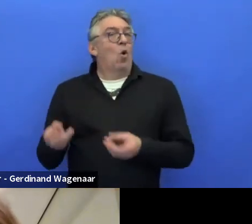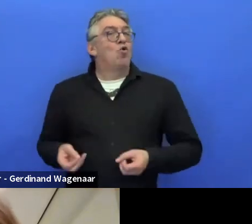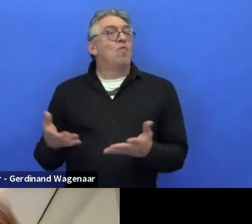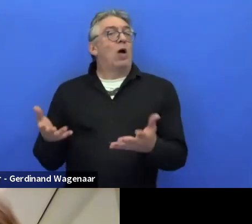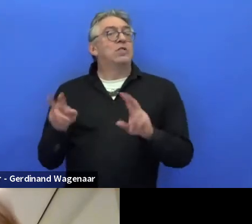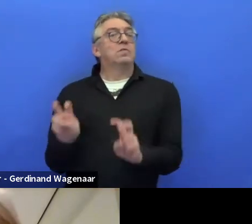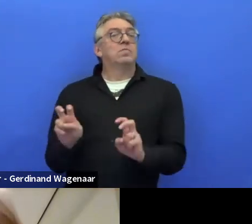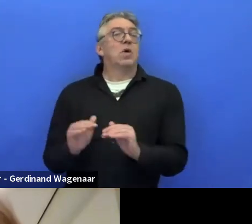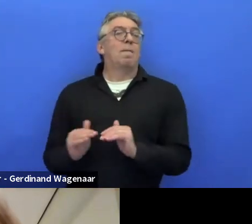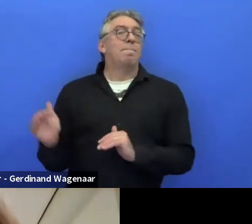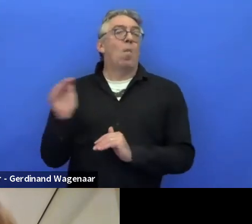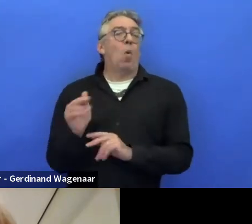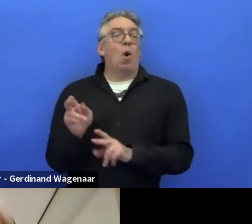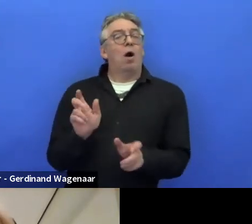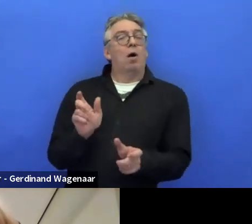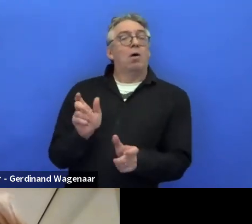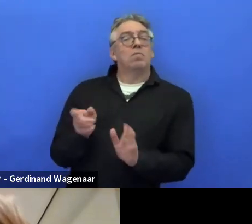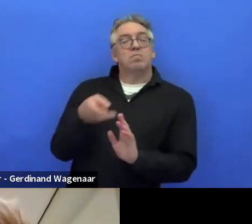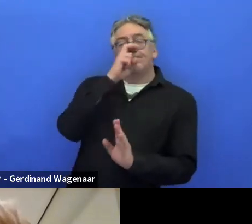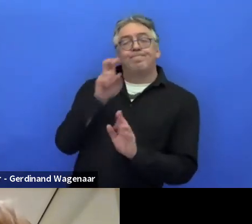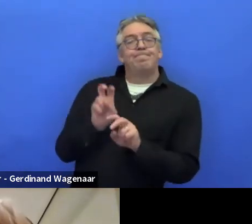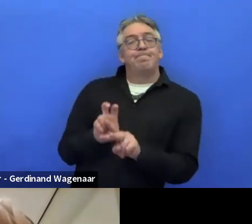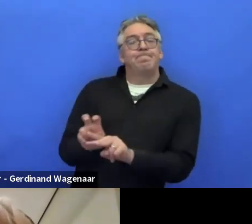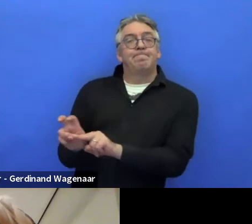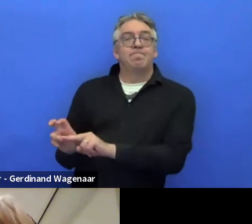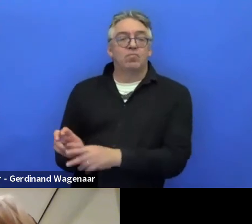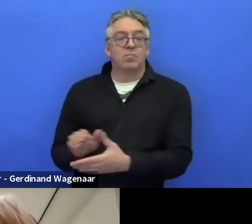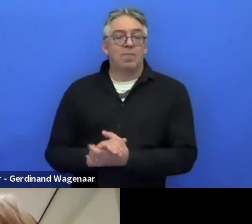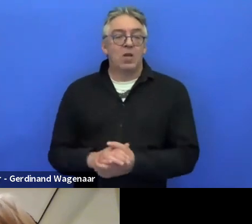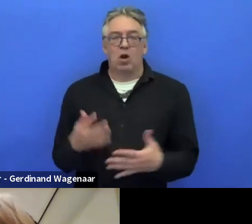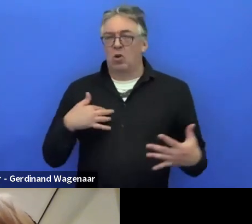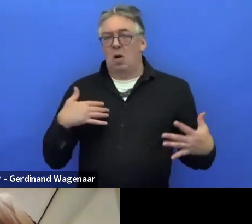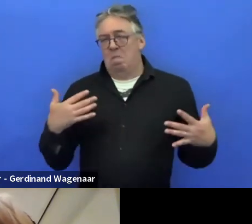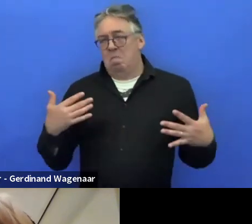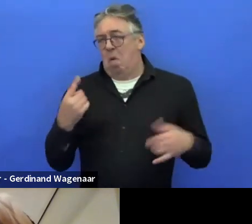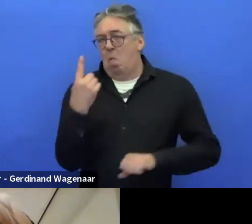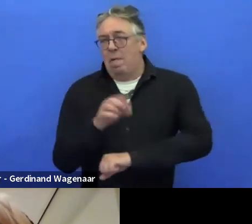The Ombudsman recognizes the Commission should have intervened